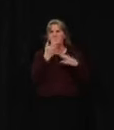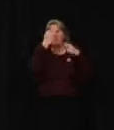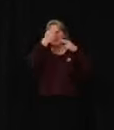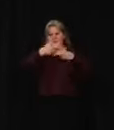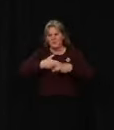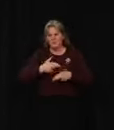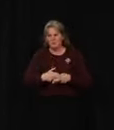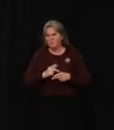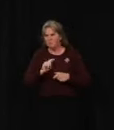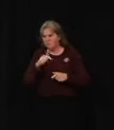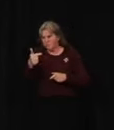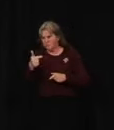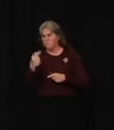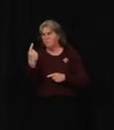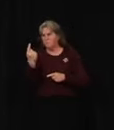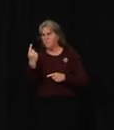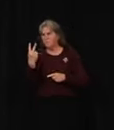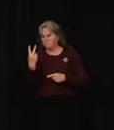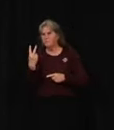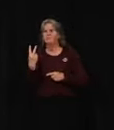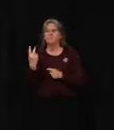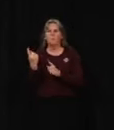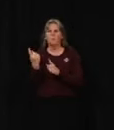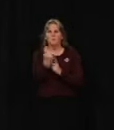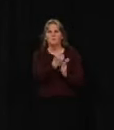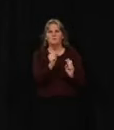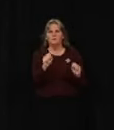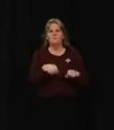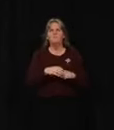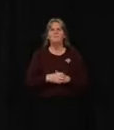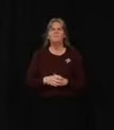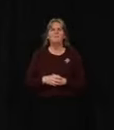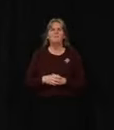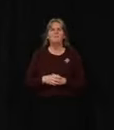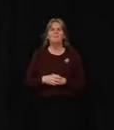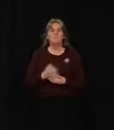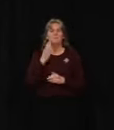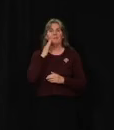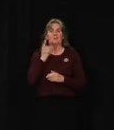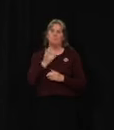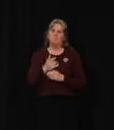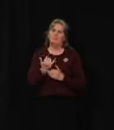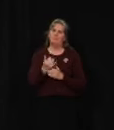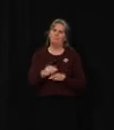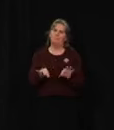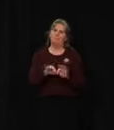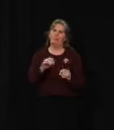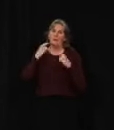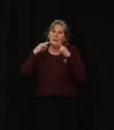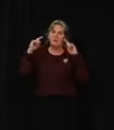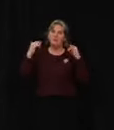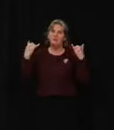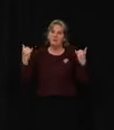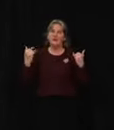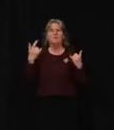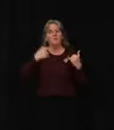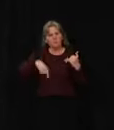We will call you by name and you will each have one question plus one follow-up. Because of the importance of today's announcement we will